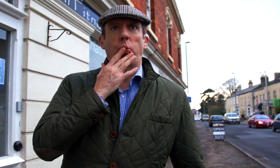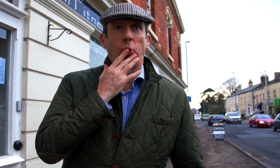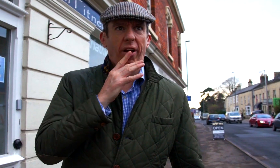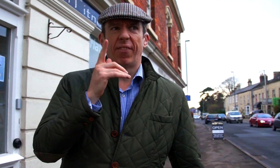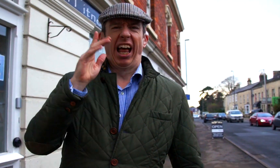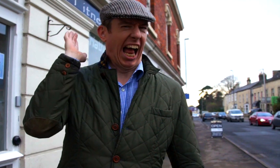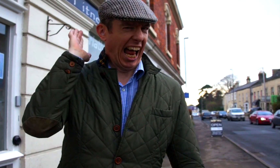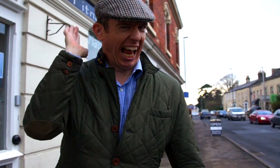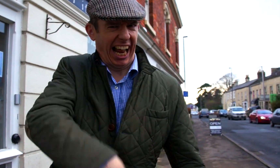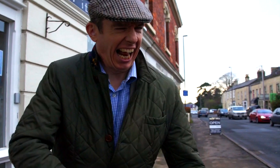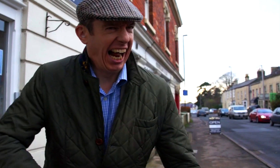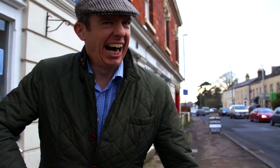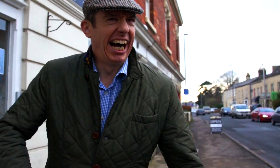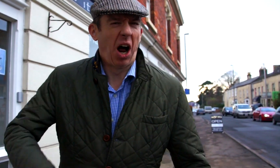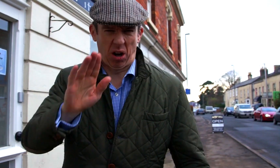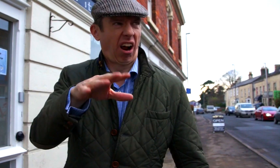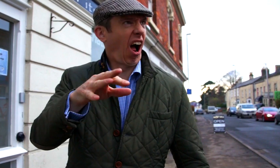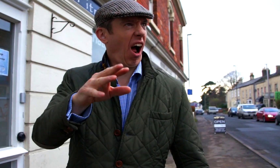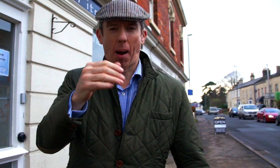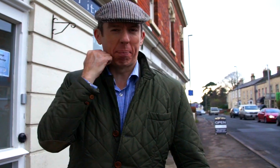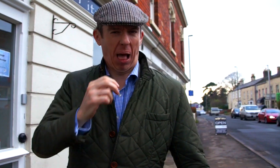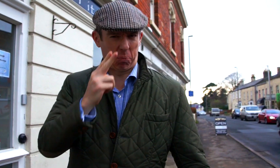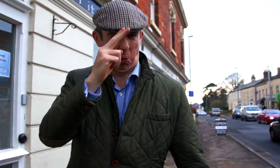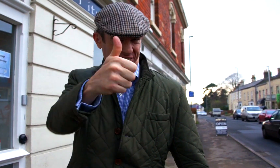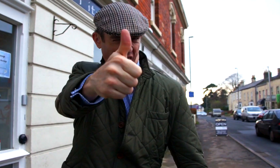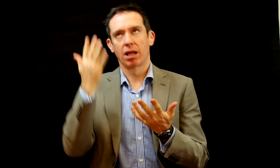Oh…um…It’ll be all right! We can go to Blackpool instead!